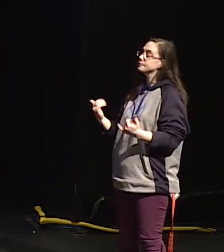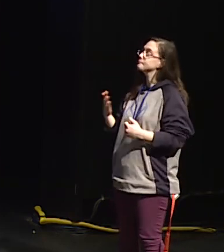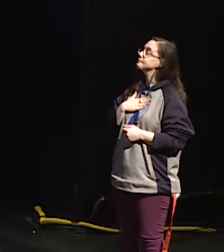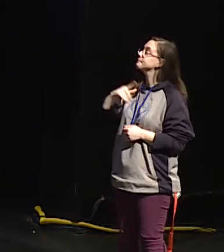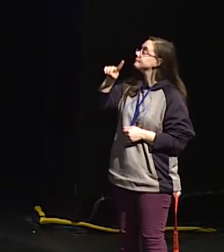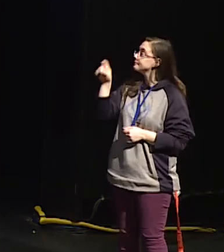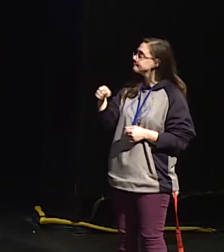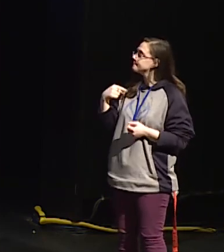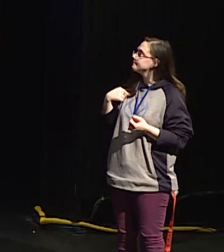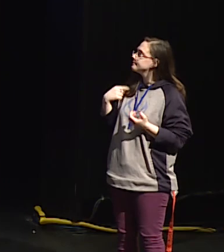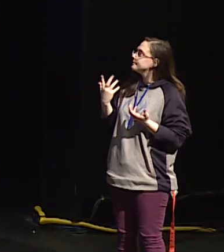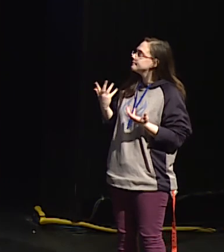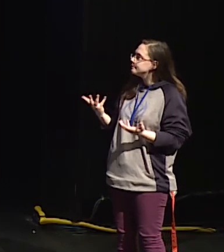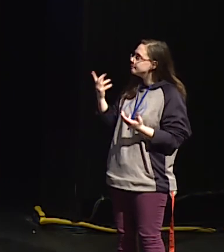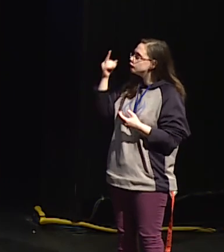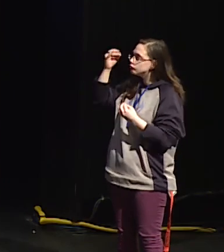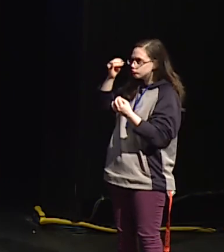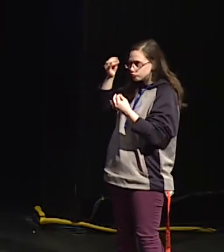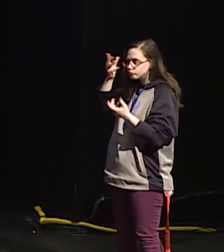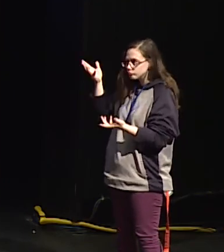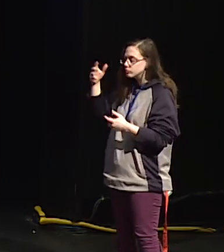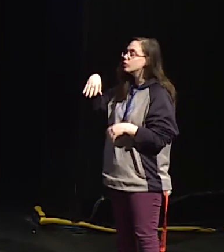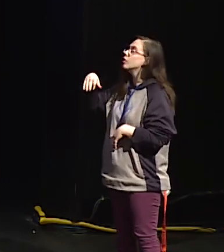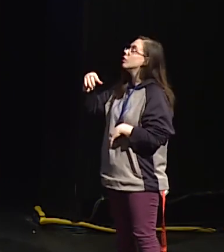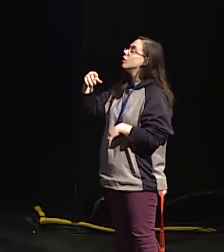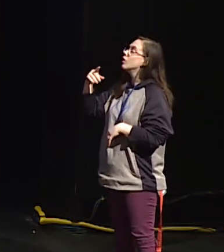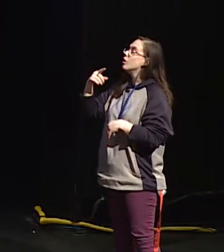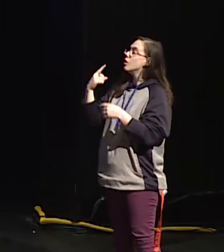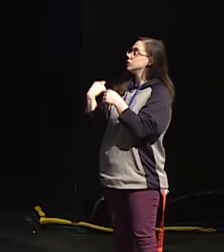of bilingual, bicultural education.